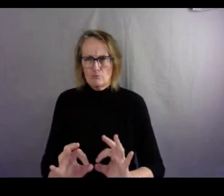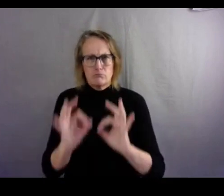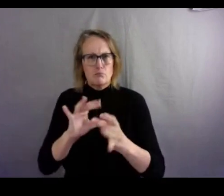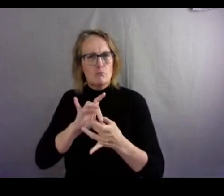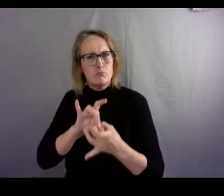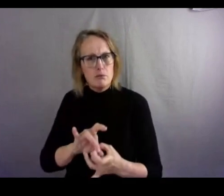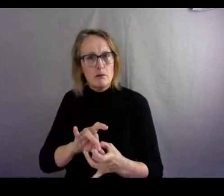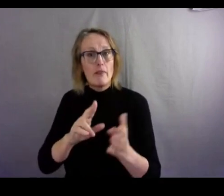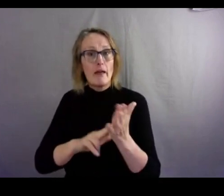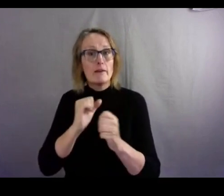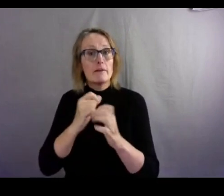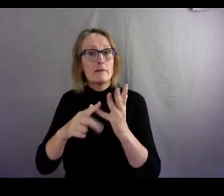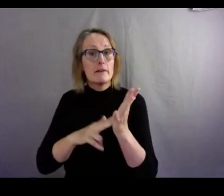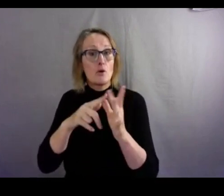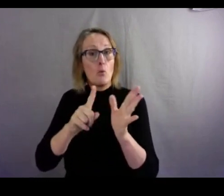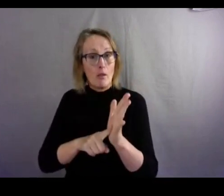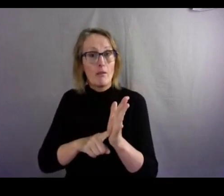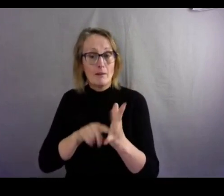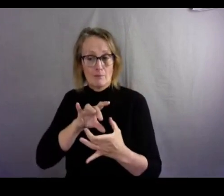with (speaks in Ngunnawal language), our homelands.